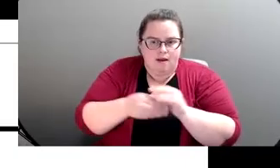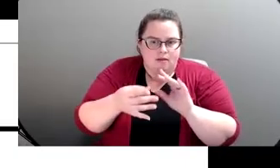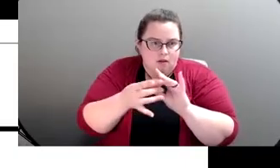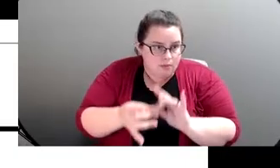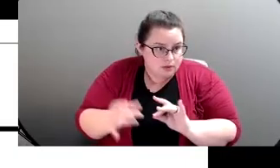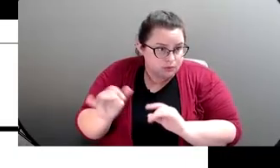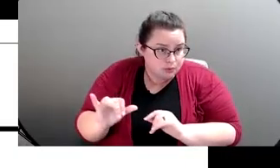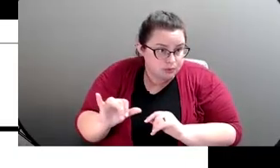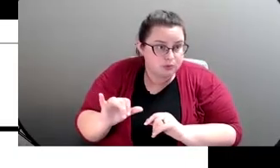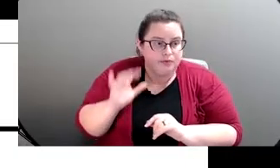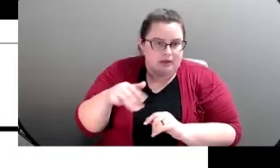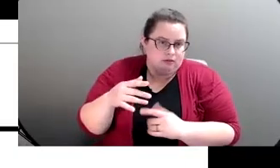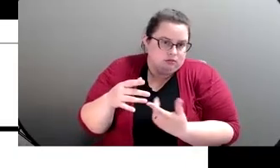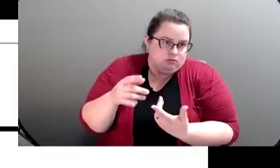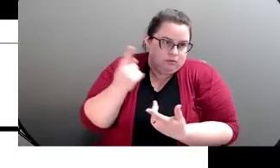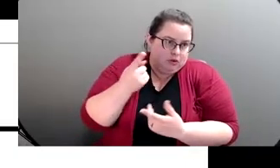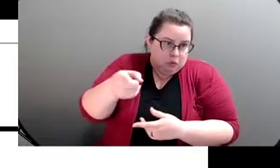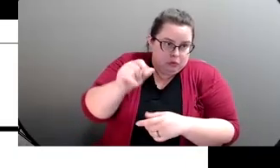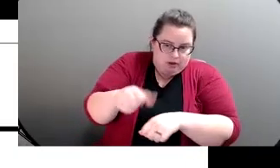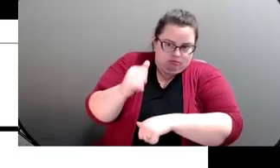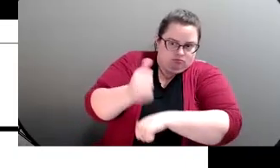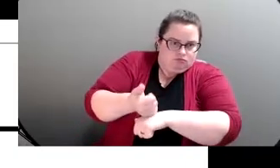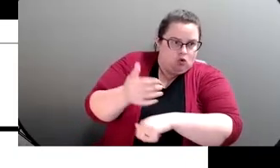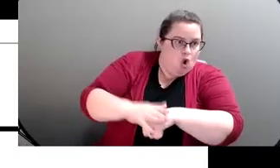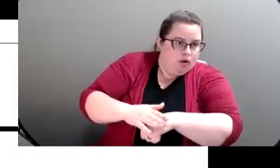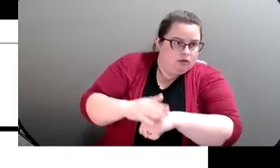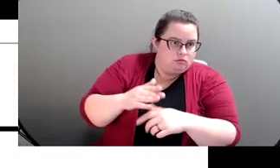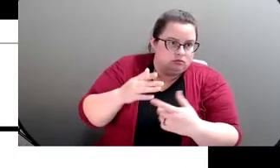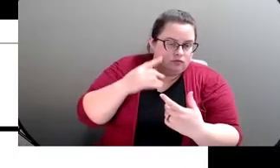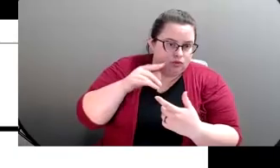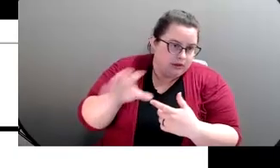That is a feature that you can enable in announcements